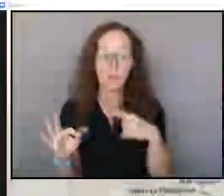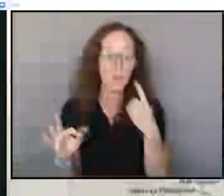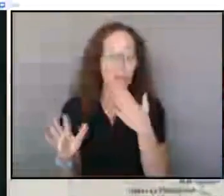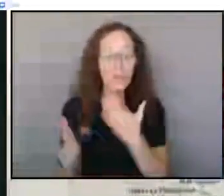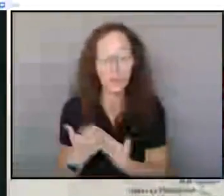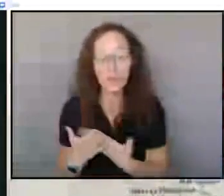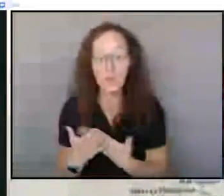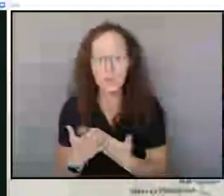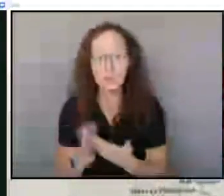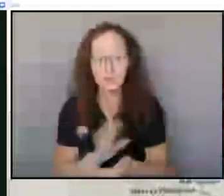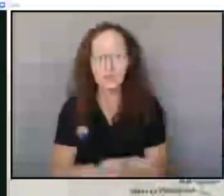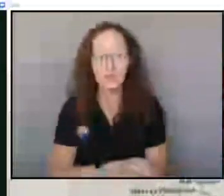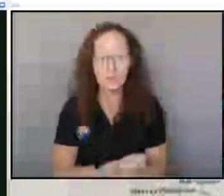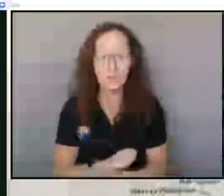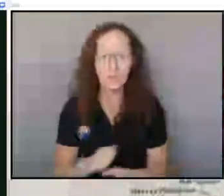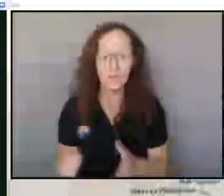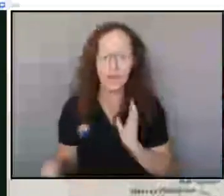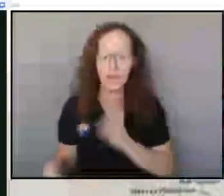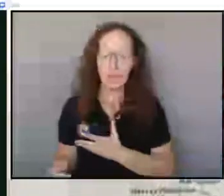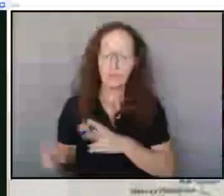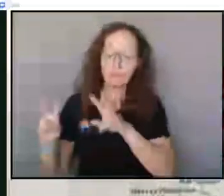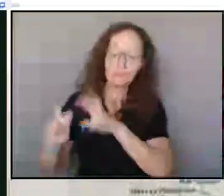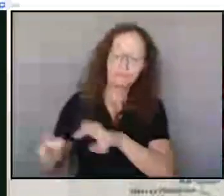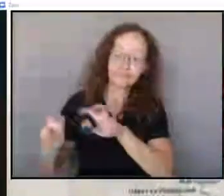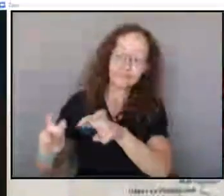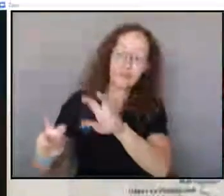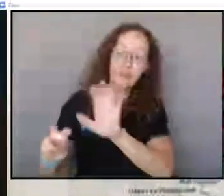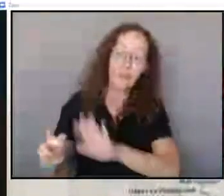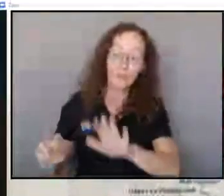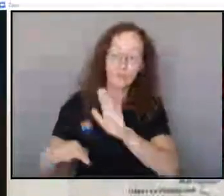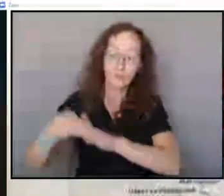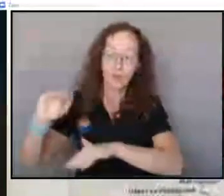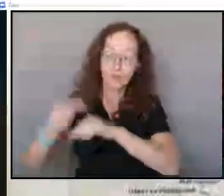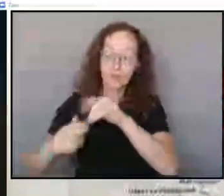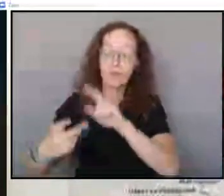ASSESSMENT OF THE THOSE STRUCTURES AND THE PREP. SO WE